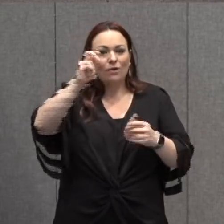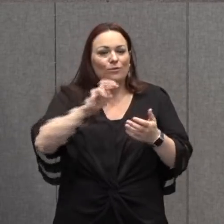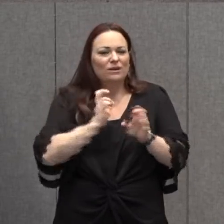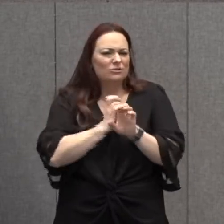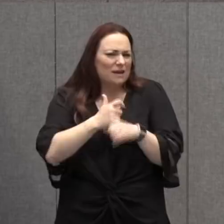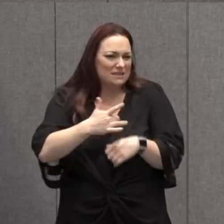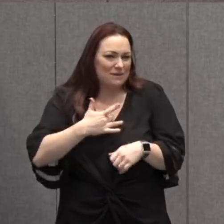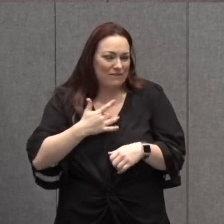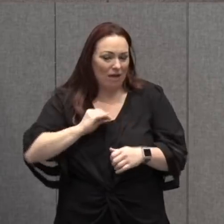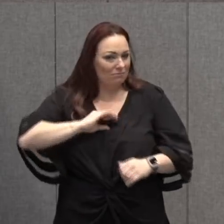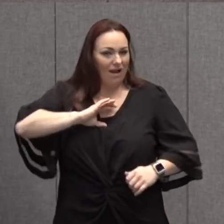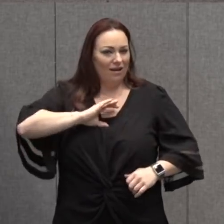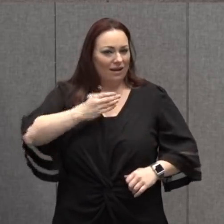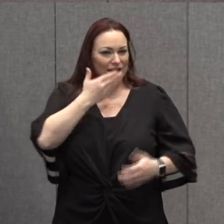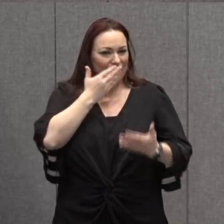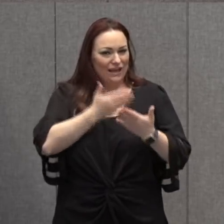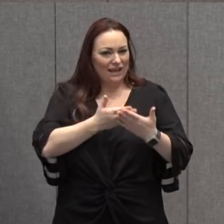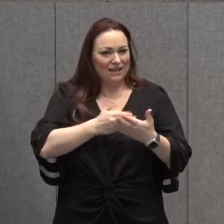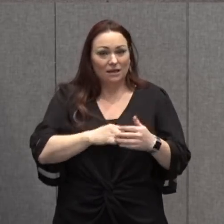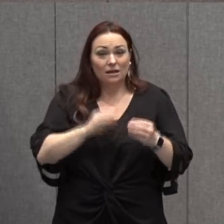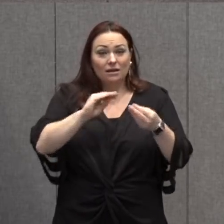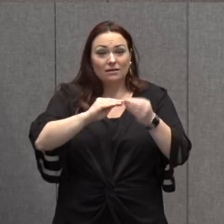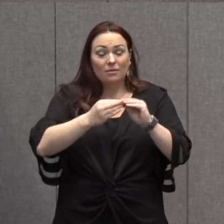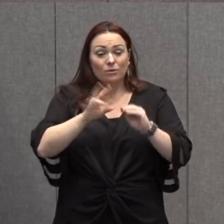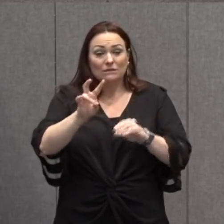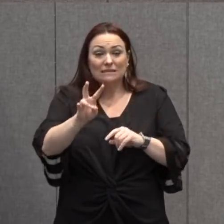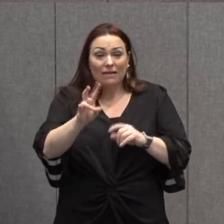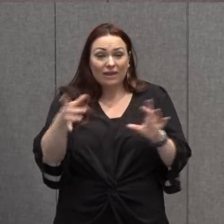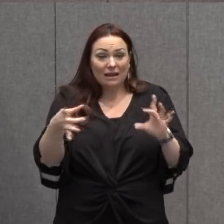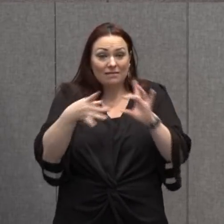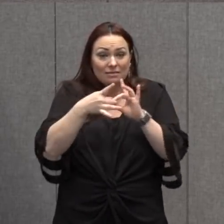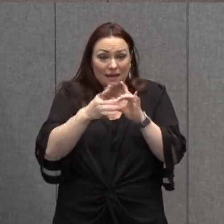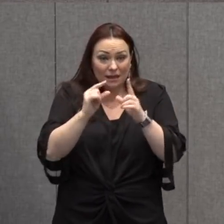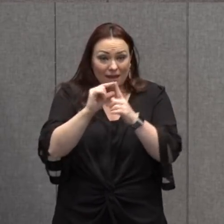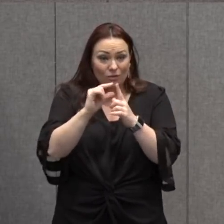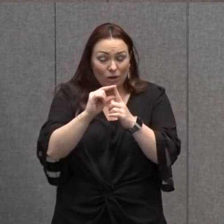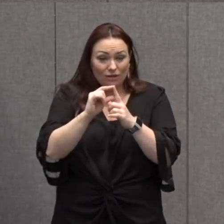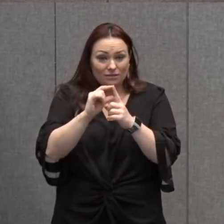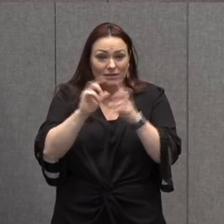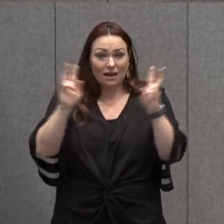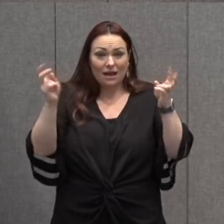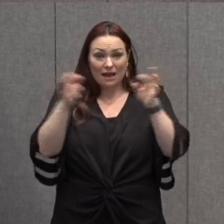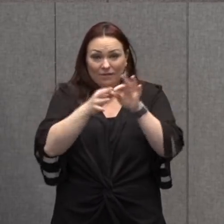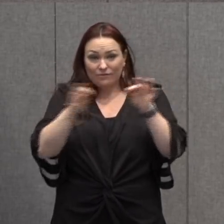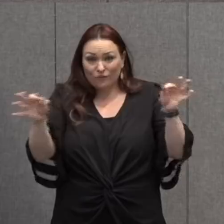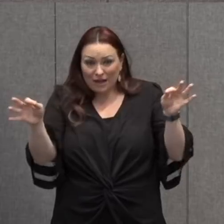and then number seven, I used linking words and phrases to connect my ideas.